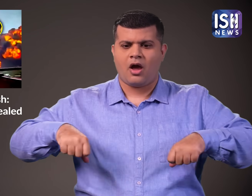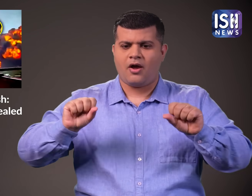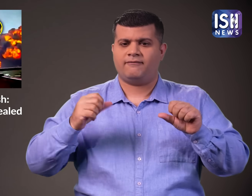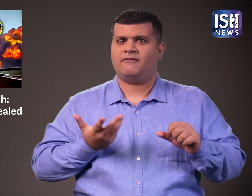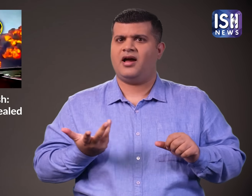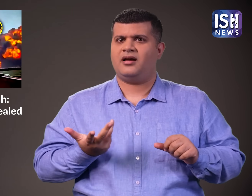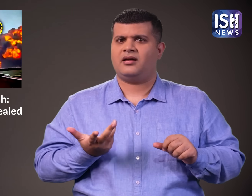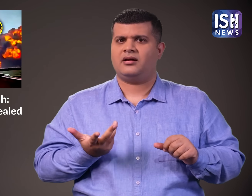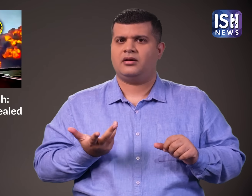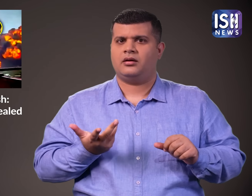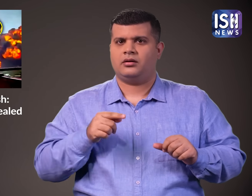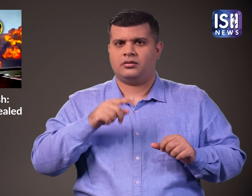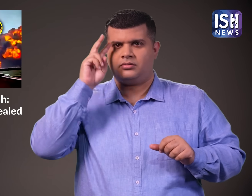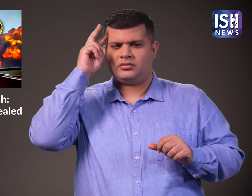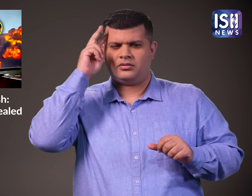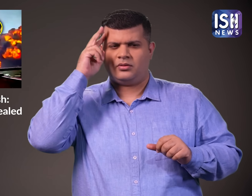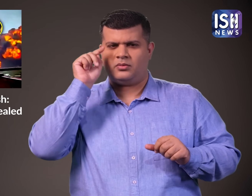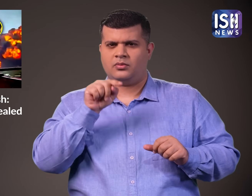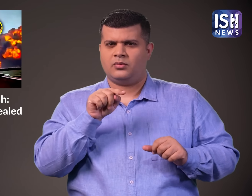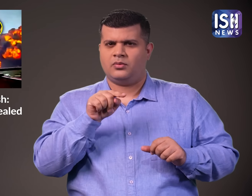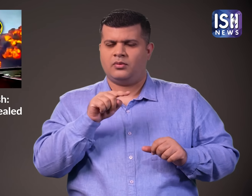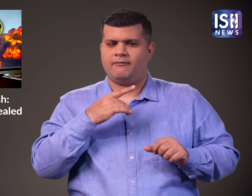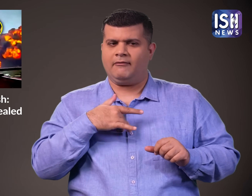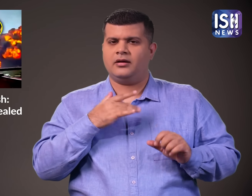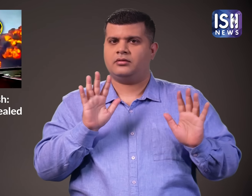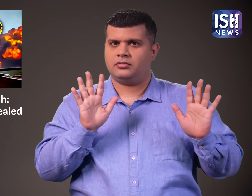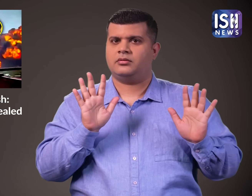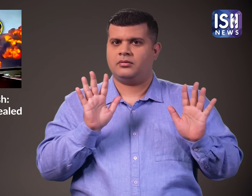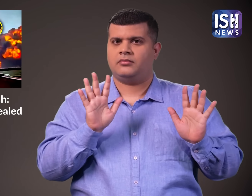Why that happened is still unknown. This has raised doubts.